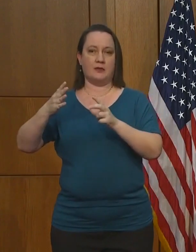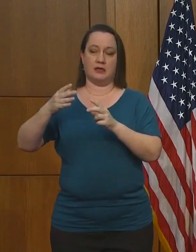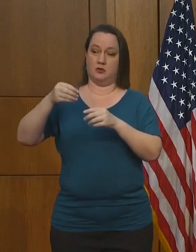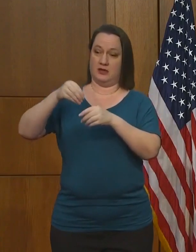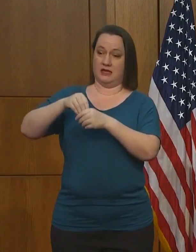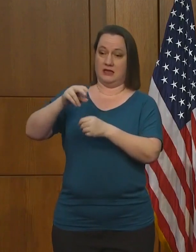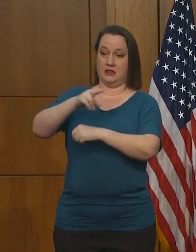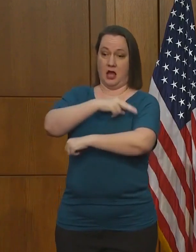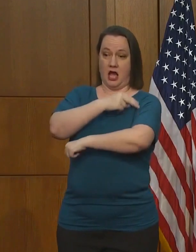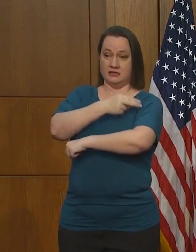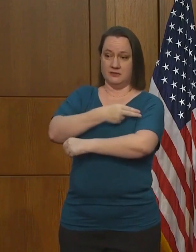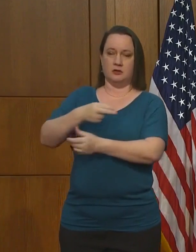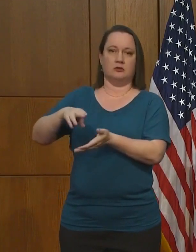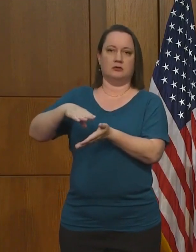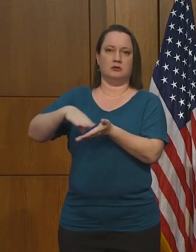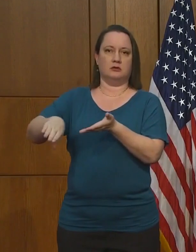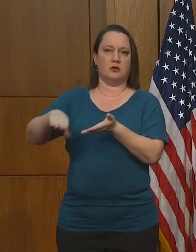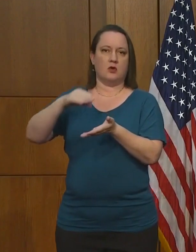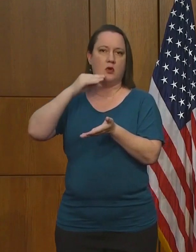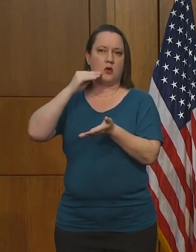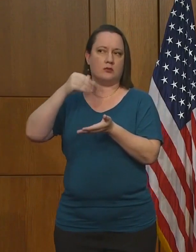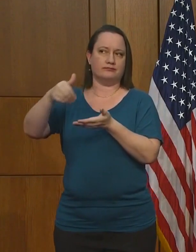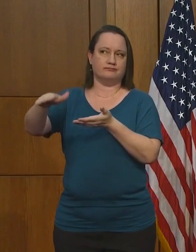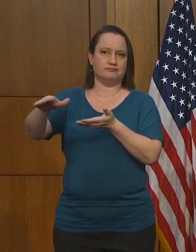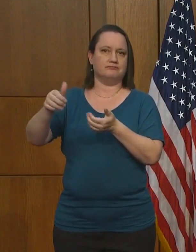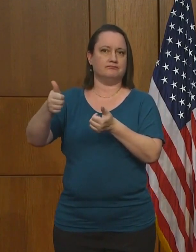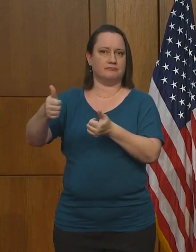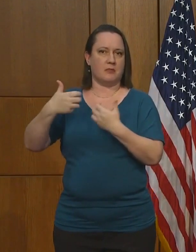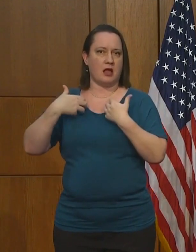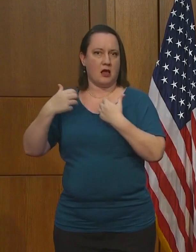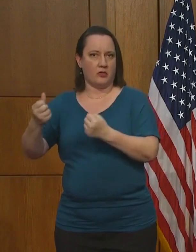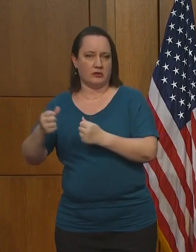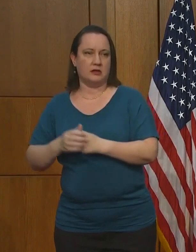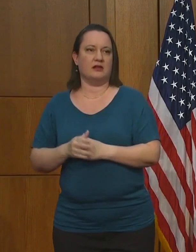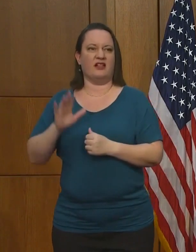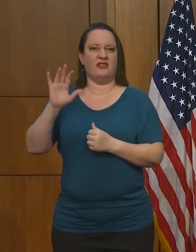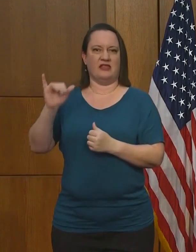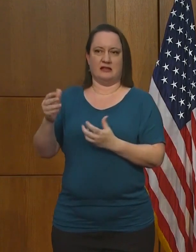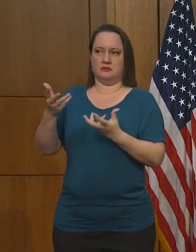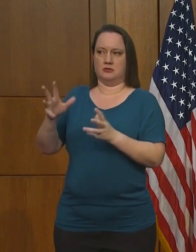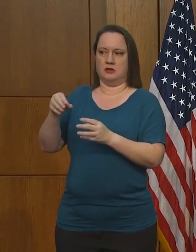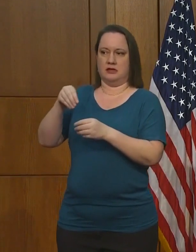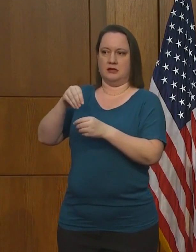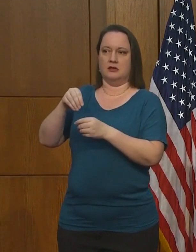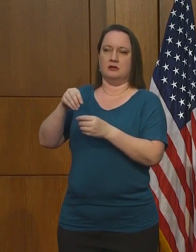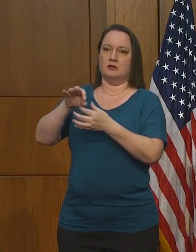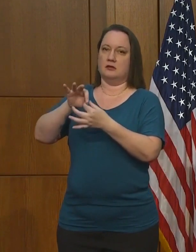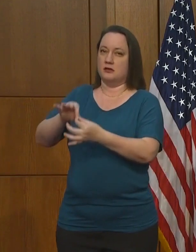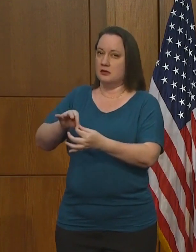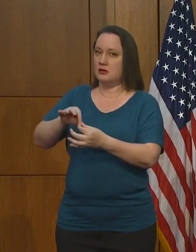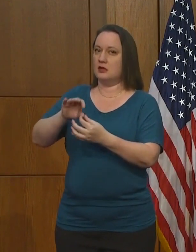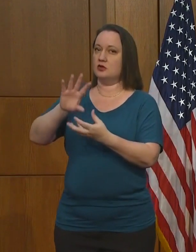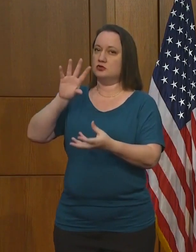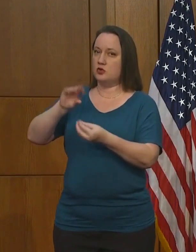THEY DO REPORT THOSE THAT HAVE BEEN DISCHARGED AND THOSE THAT ARE THERE AND IN THE GOVERNOR SHOWED THE DATA THAT WE HAVE